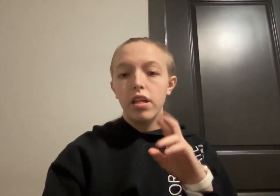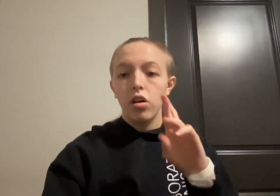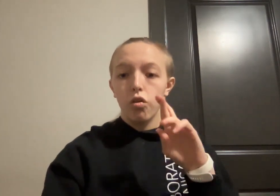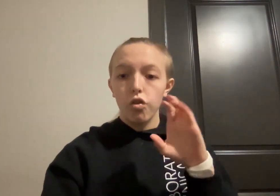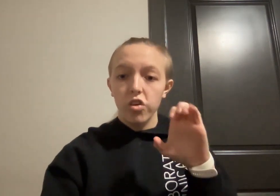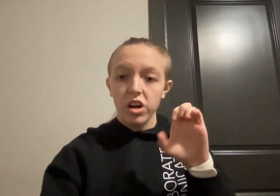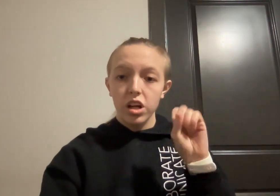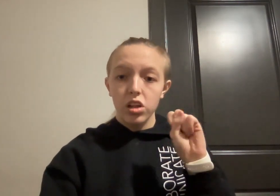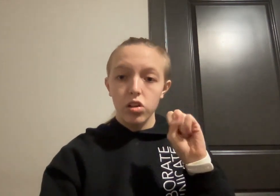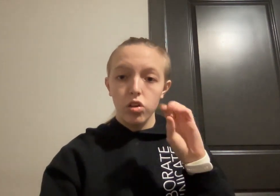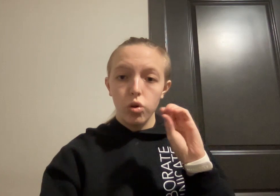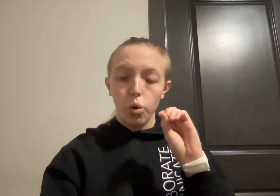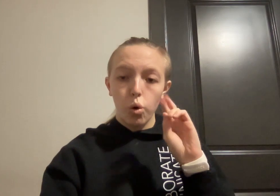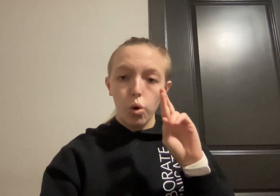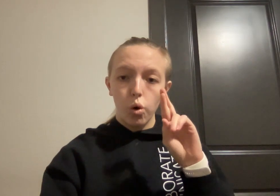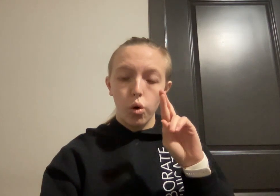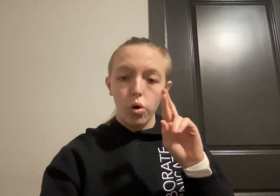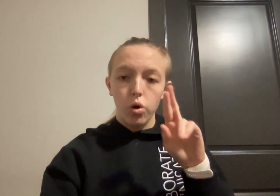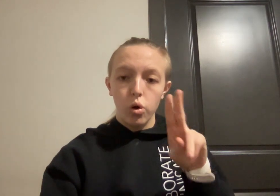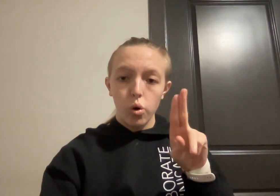and communities online and on